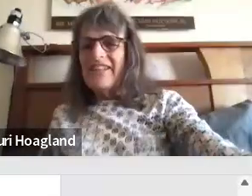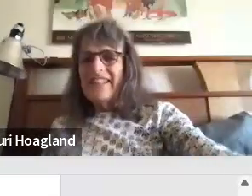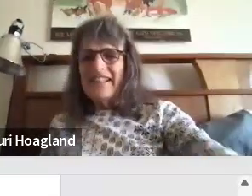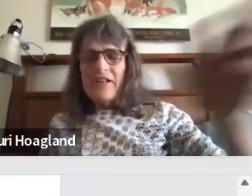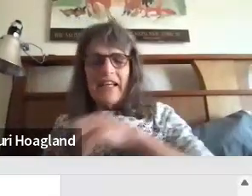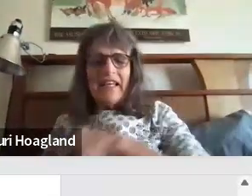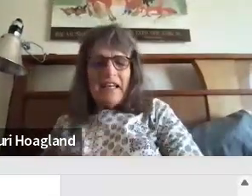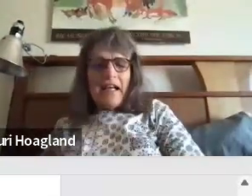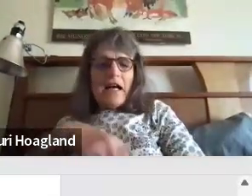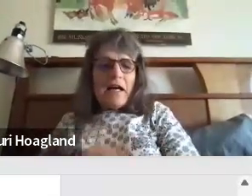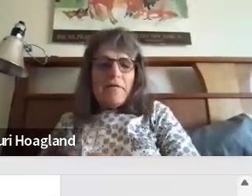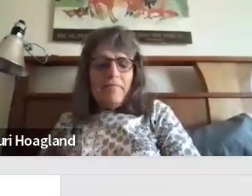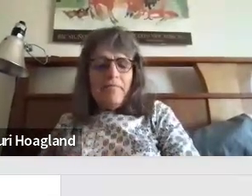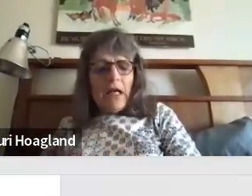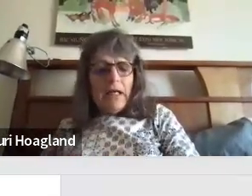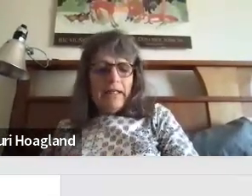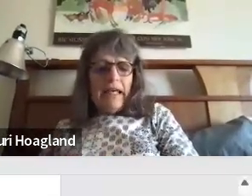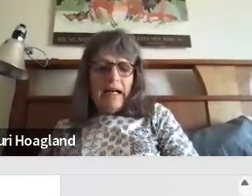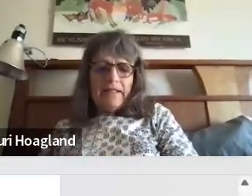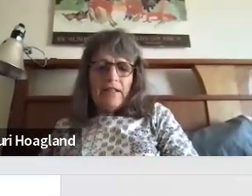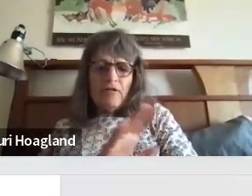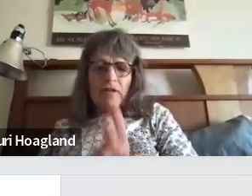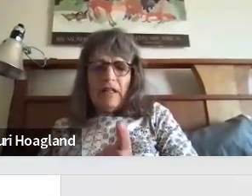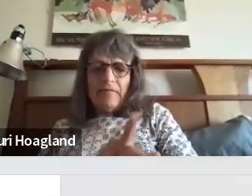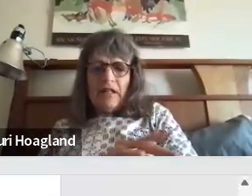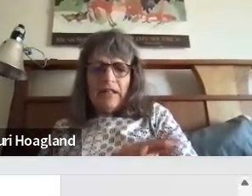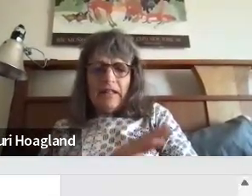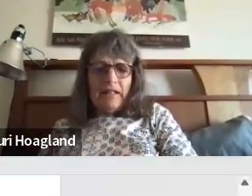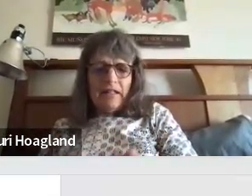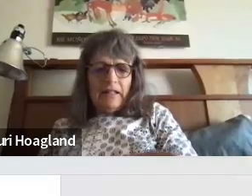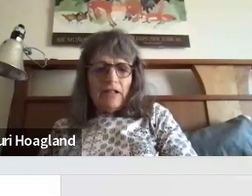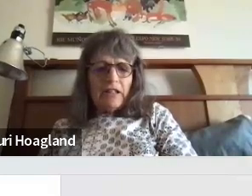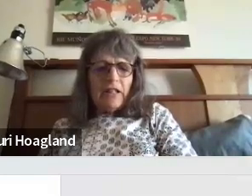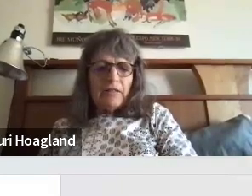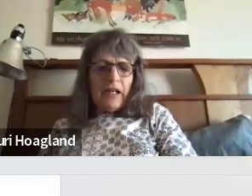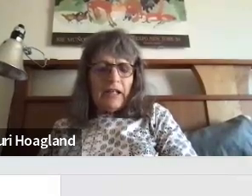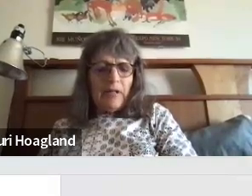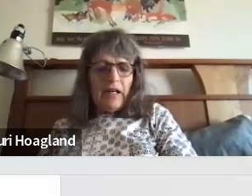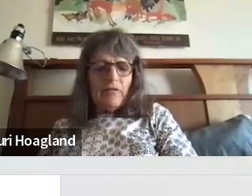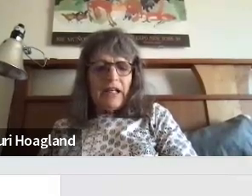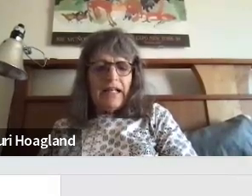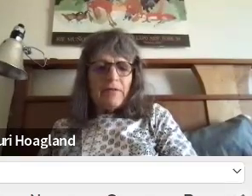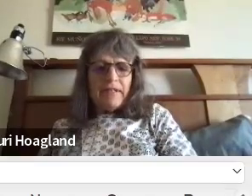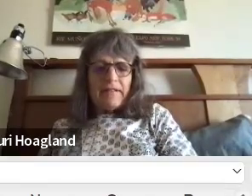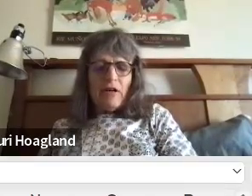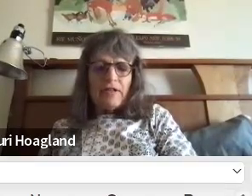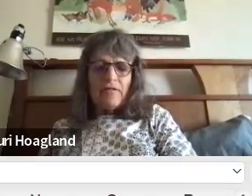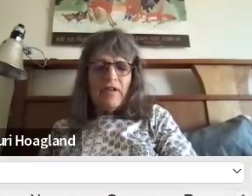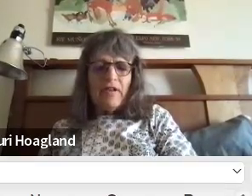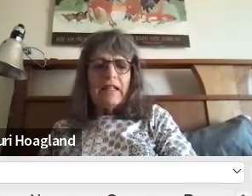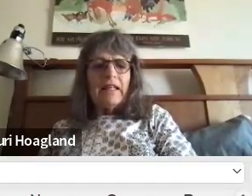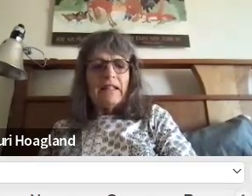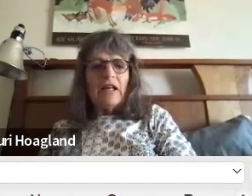sorry. Okay. Yeah. Um, yeah. So, Dr. Dr. Hartung brought up a lot of what I was also feeling that